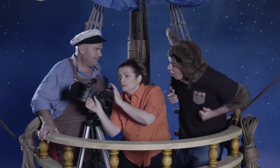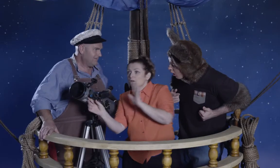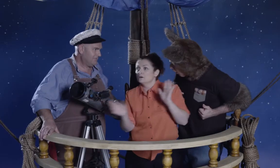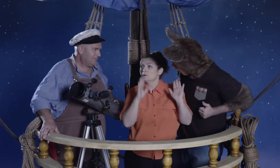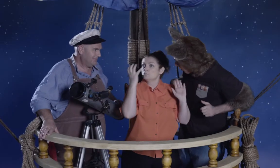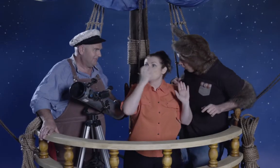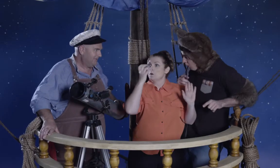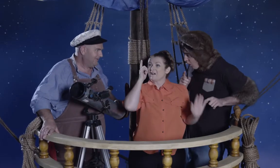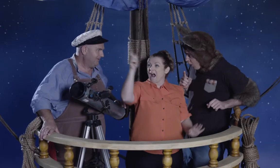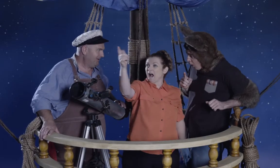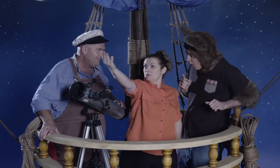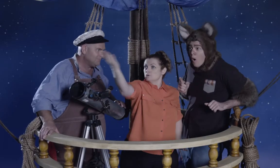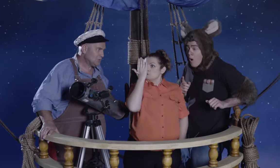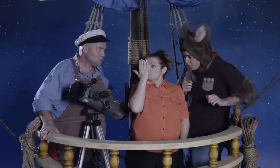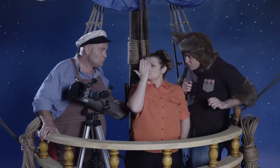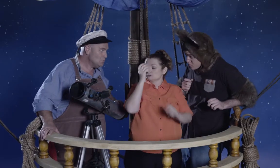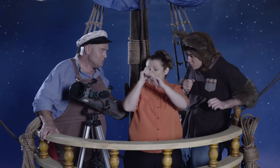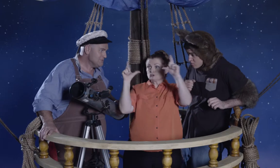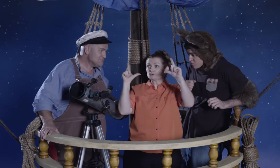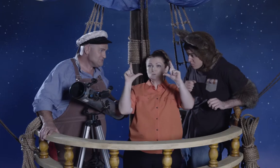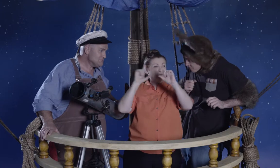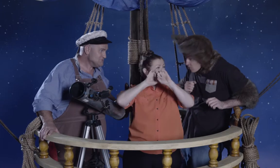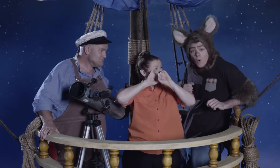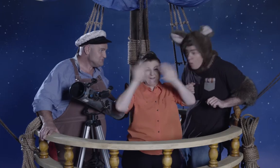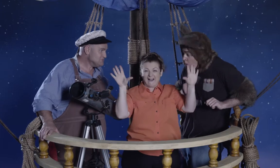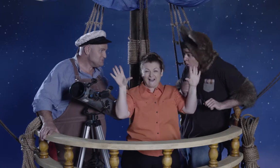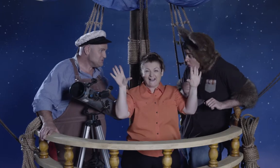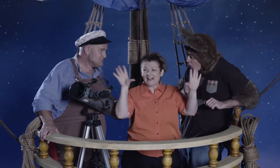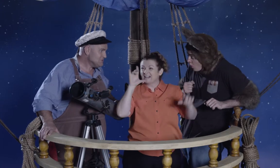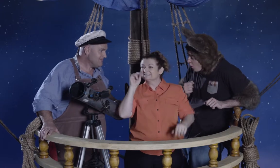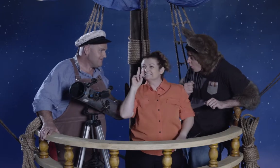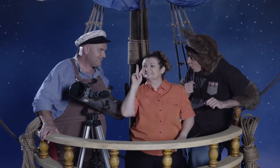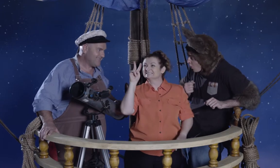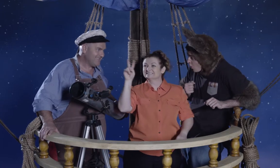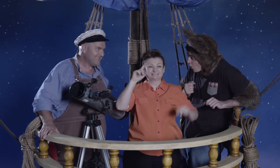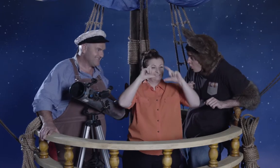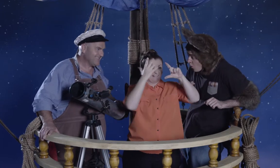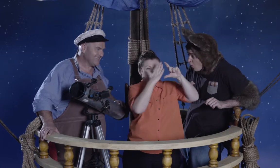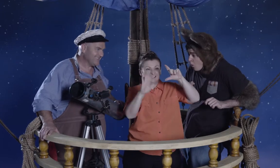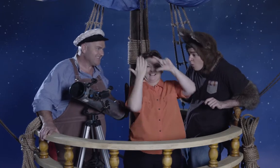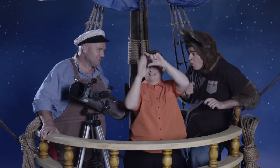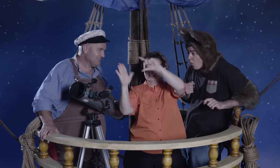Wow! That's so far away! But through the telescope, I can see it so very clearly.